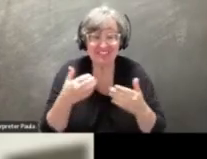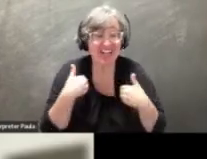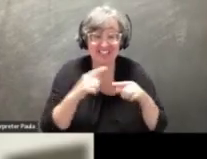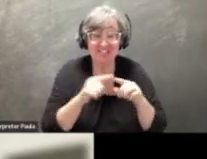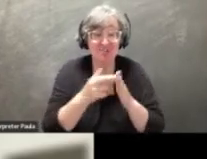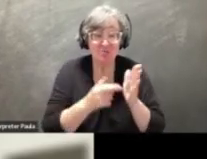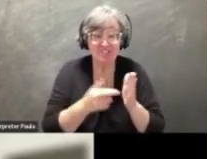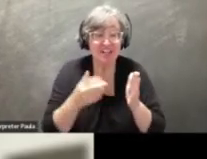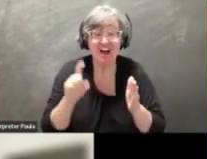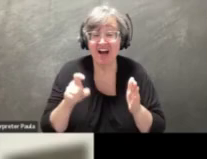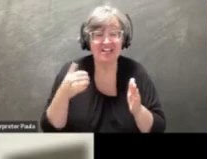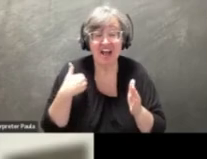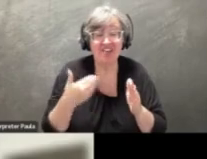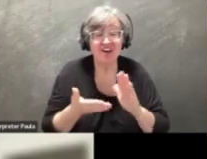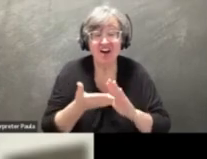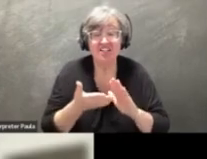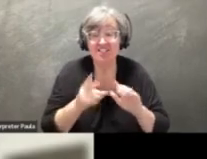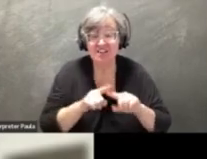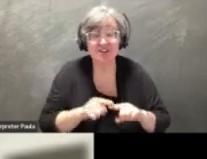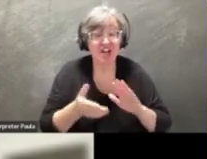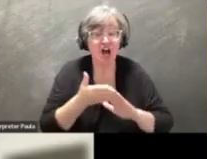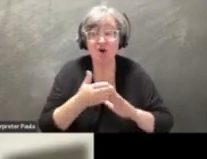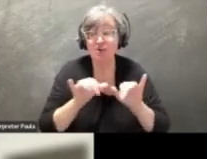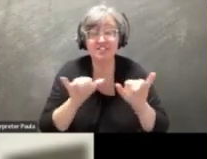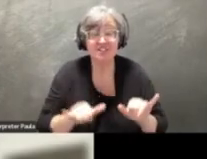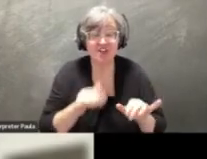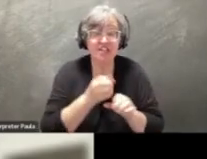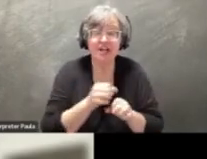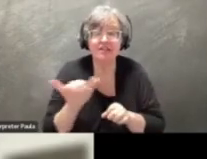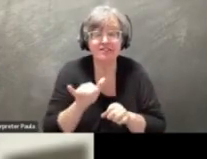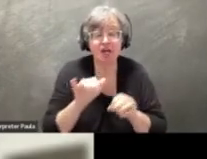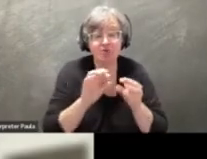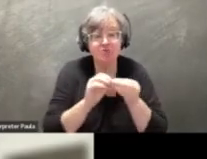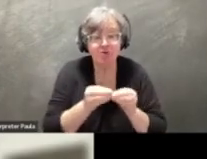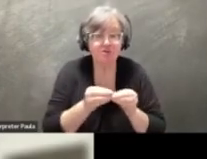How effective and how efficient is that? What can we do to start to streamline things at a state